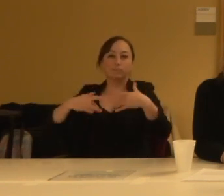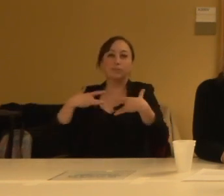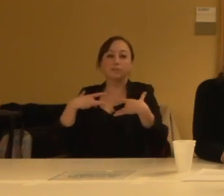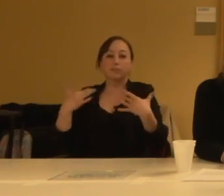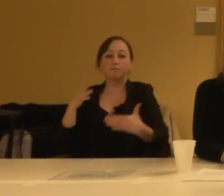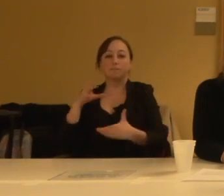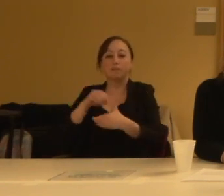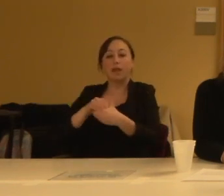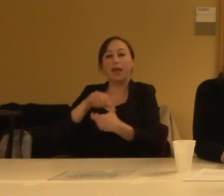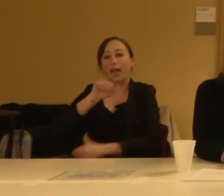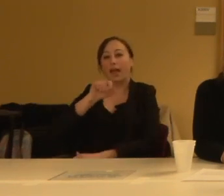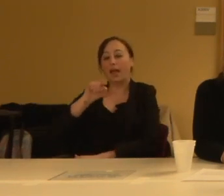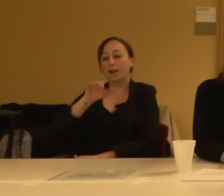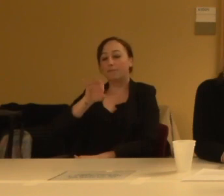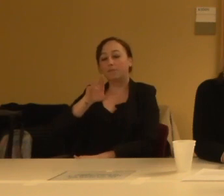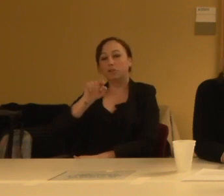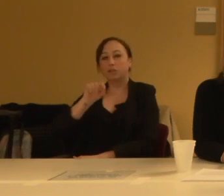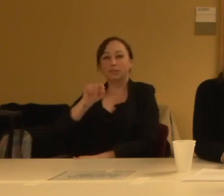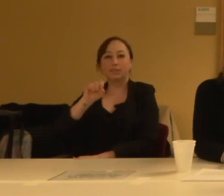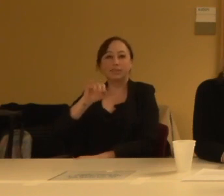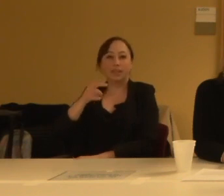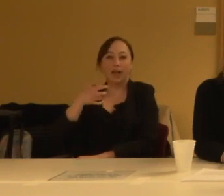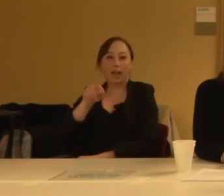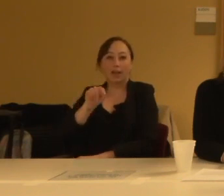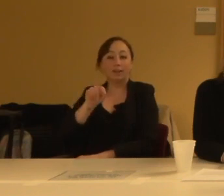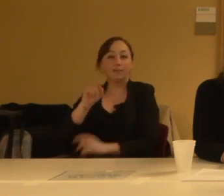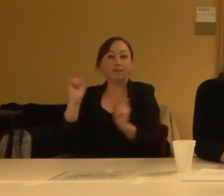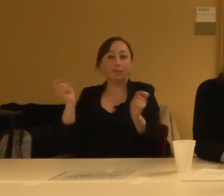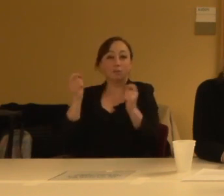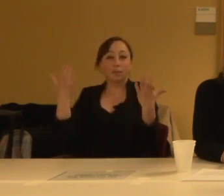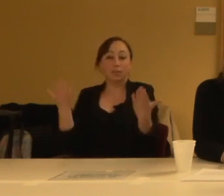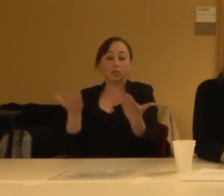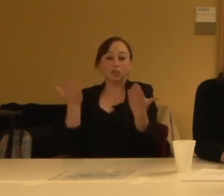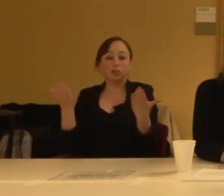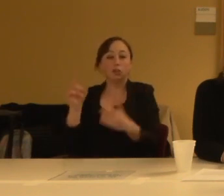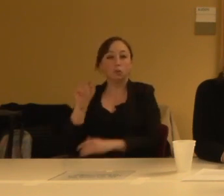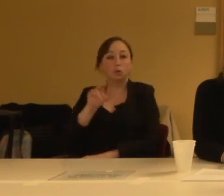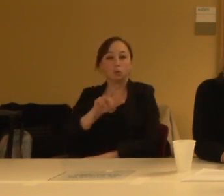Festival of New Place 2023, at Indiana University